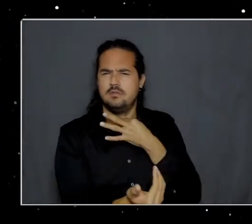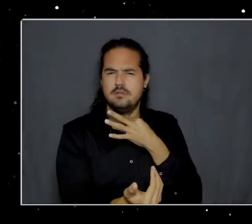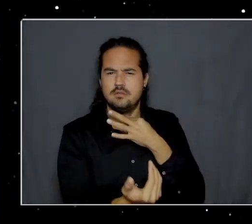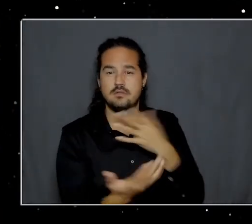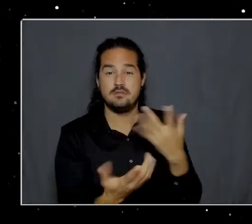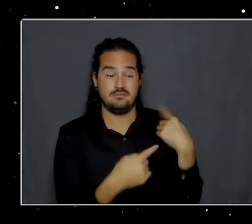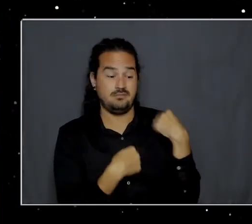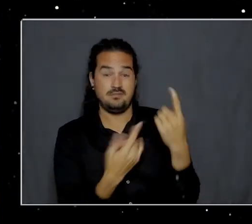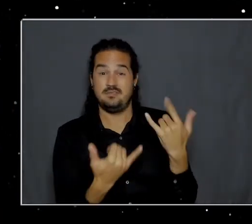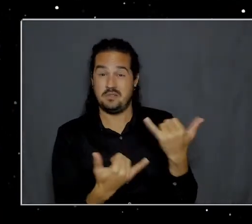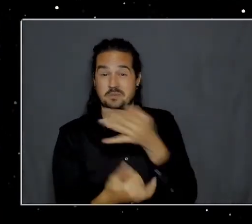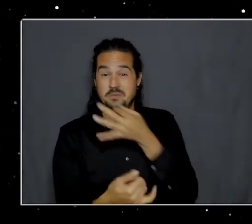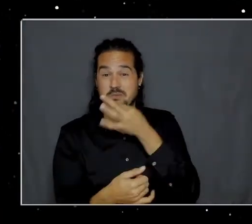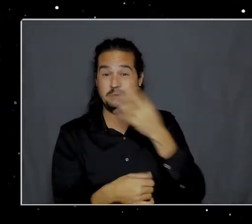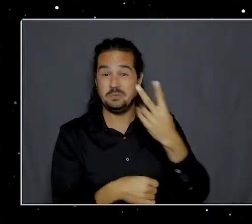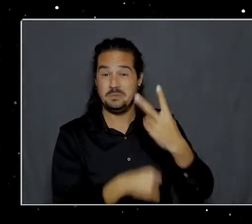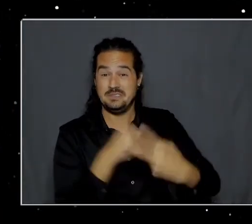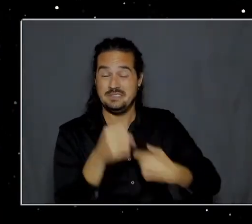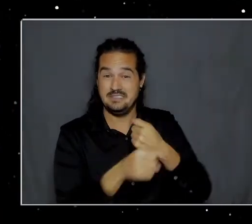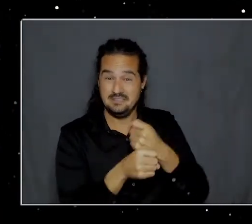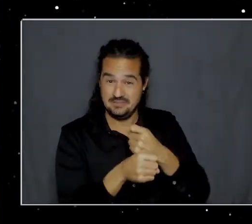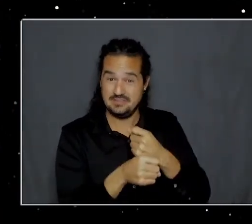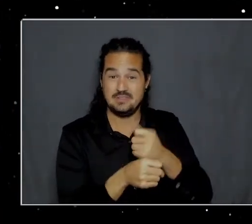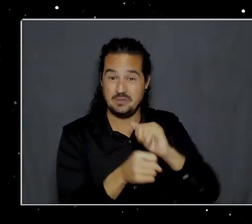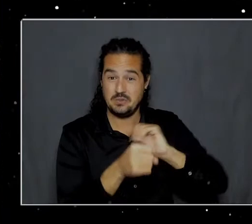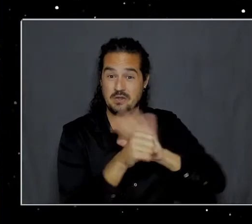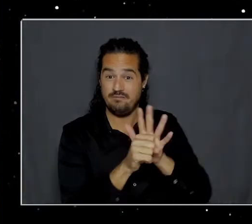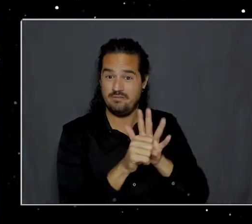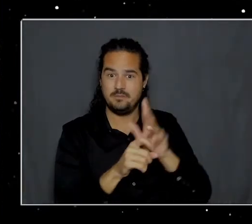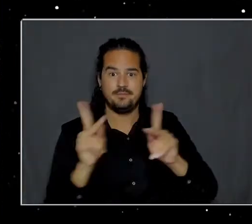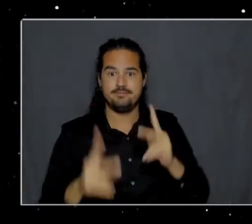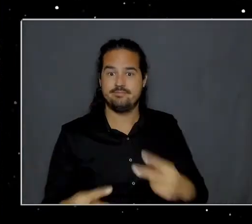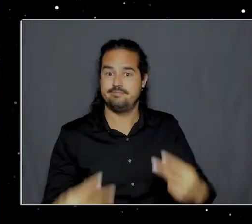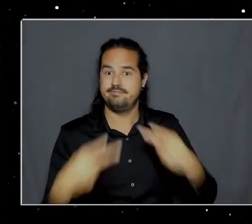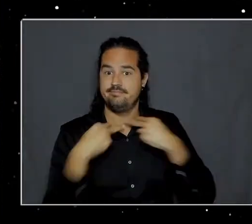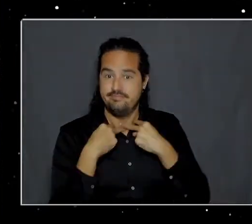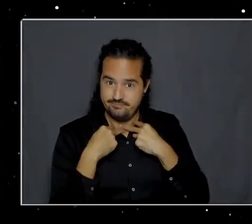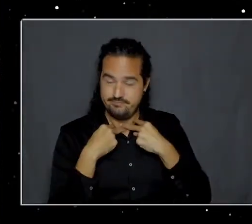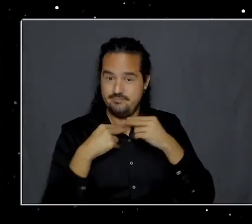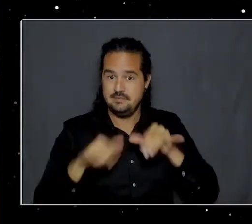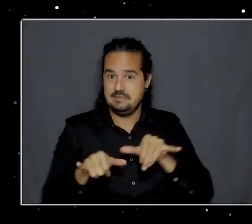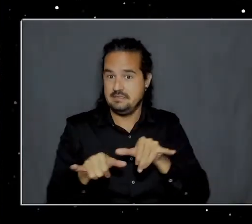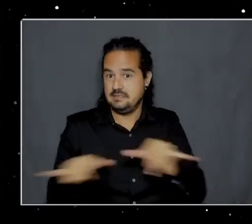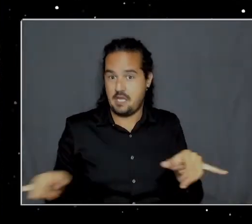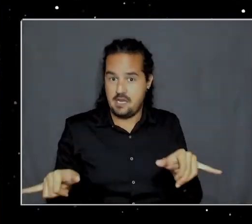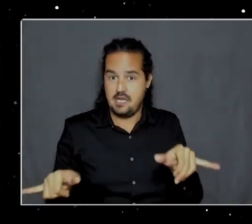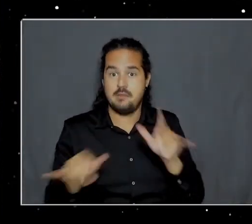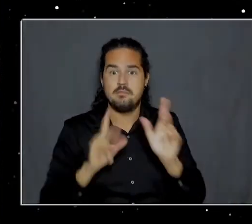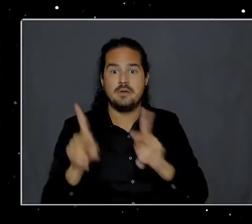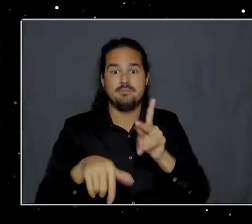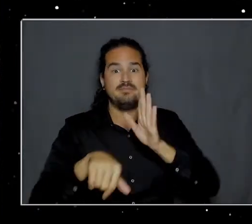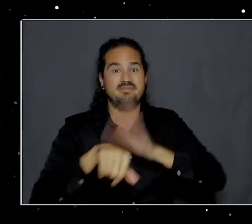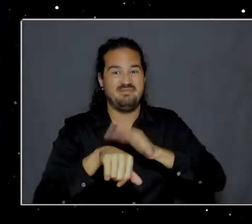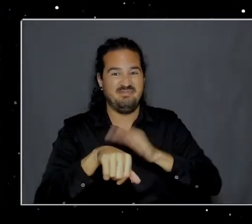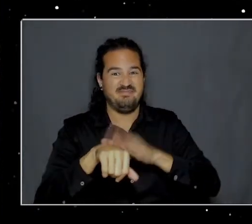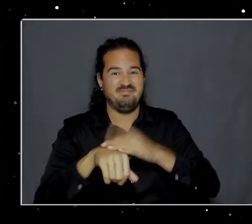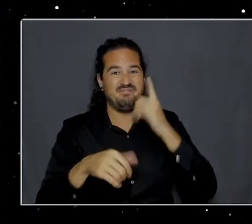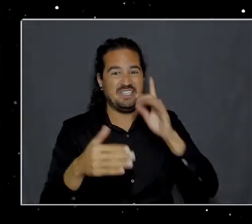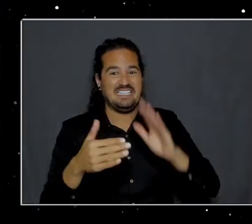PEOPLE NOW QUESTION SCIENCE, SOME PEOPLE QUESTION GOVERNMENT. AND FOR ALMOST TWO YEARS, WE'VE